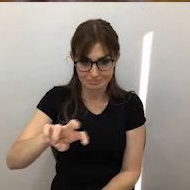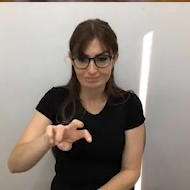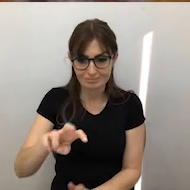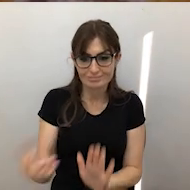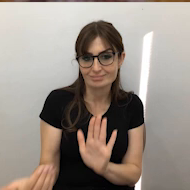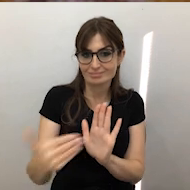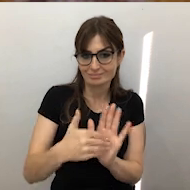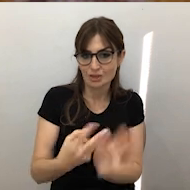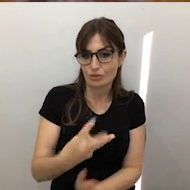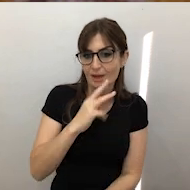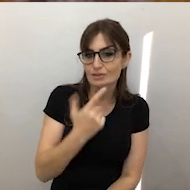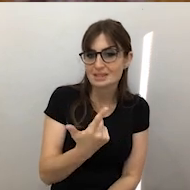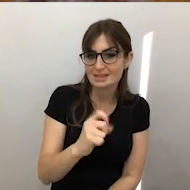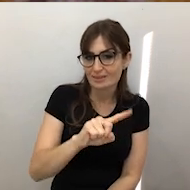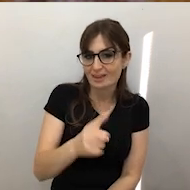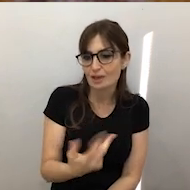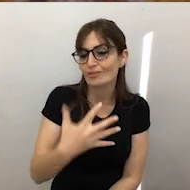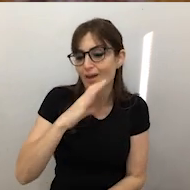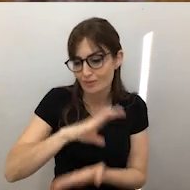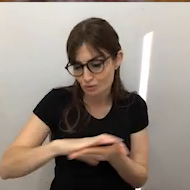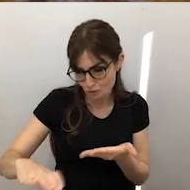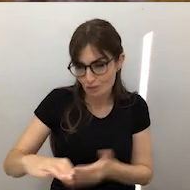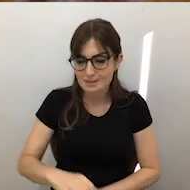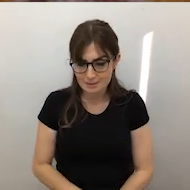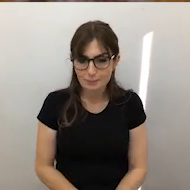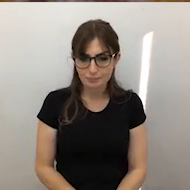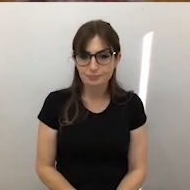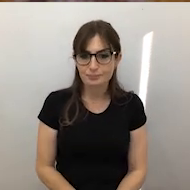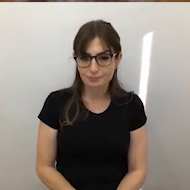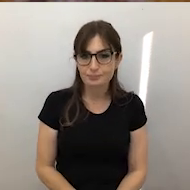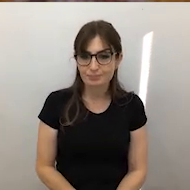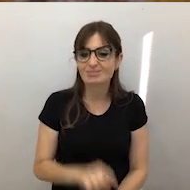giving net assets of $370,500.